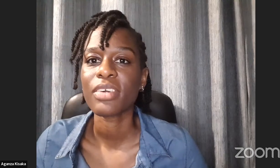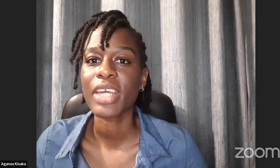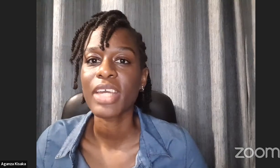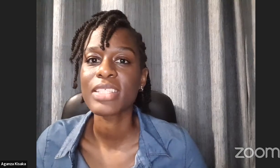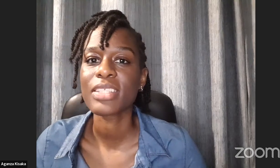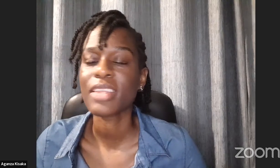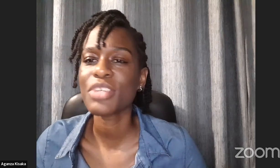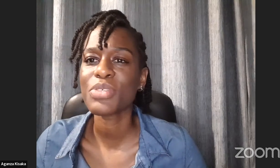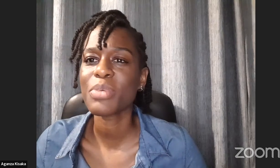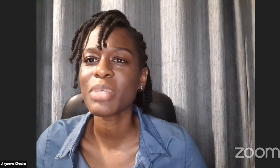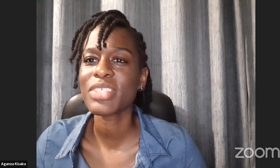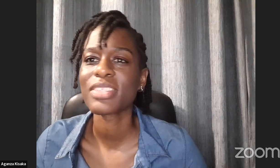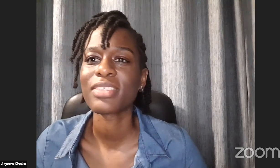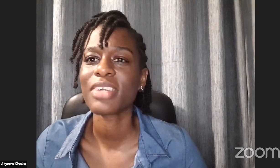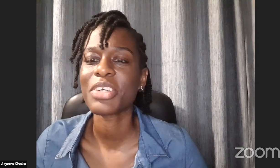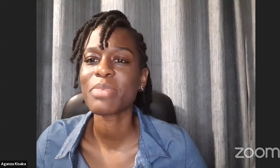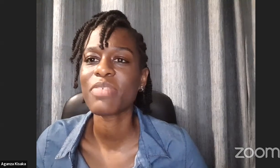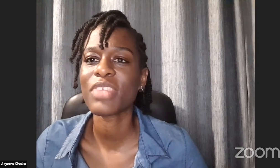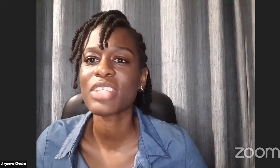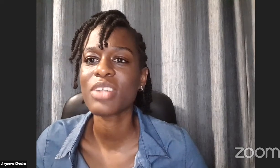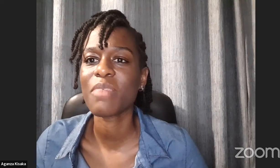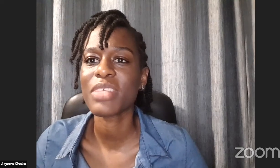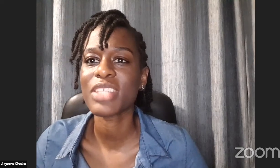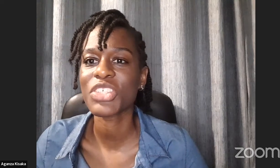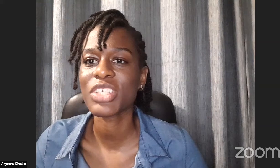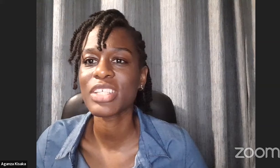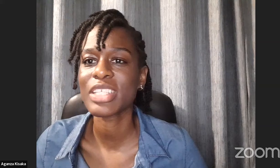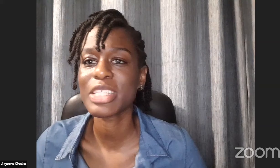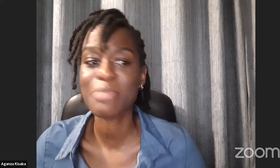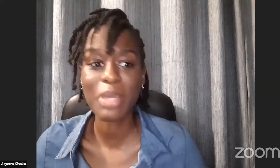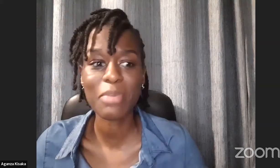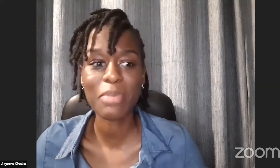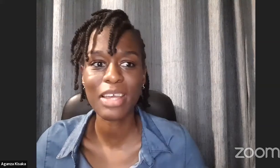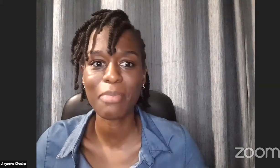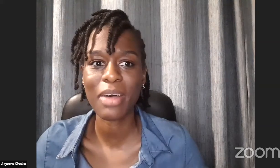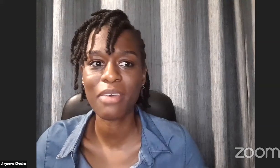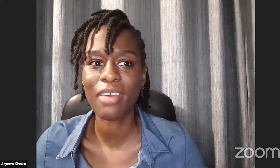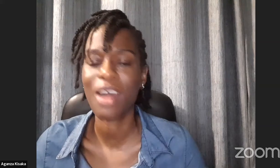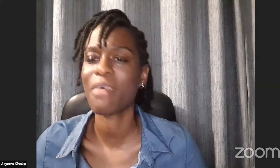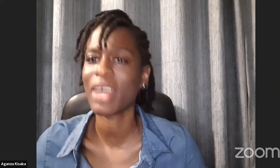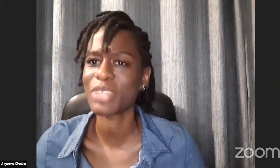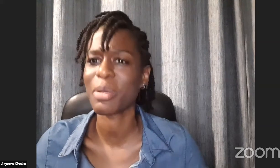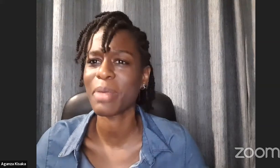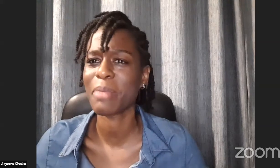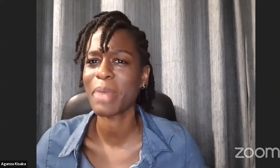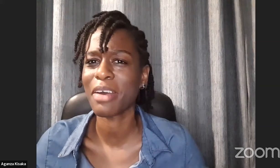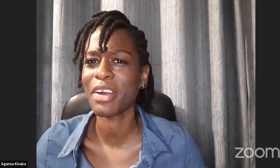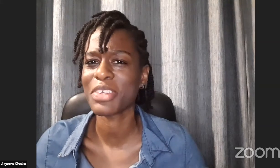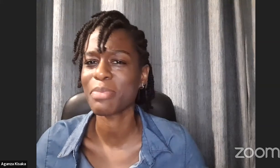Great, thank you so much Karishma for this conversation. It has made me think about how I talk about my art.